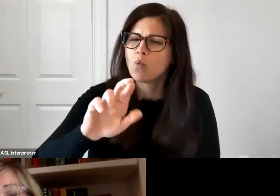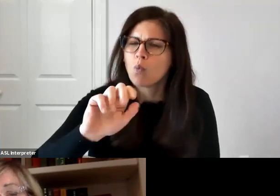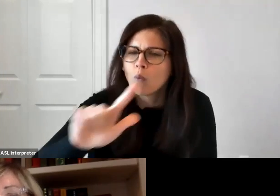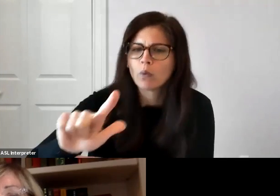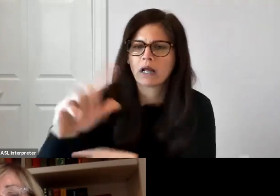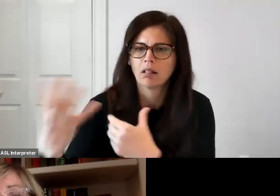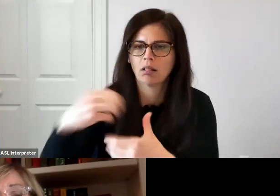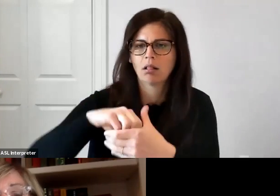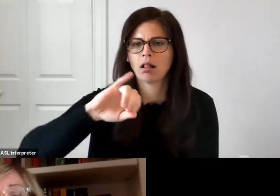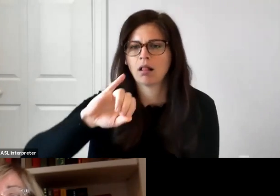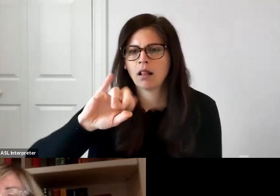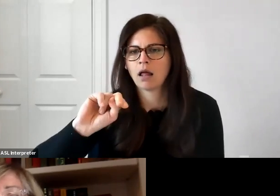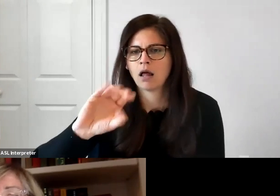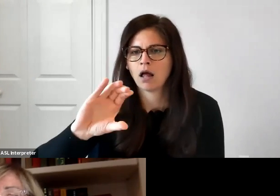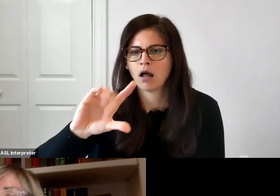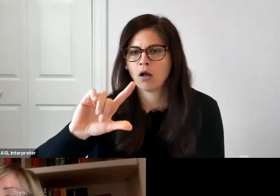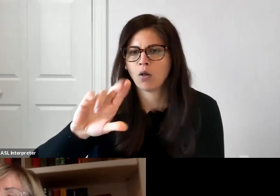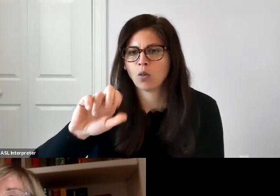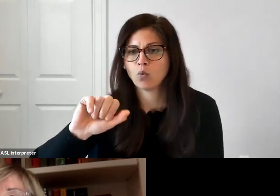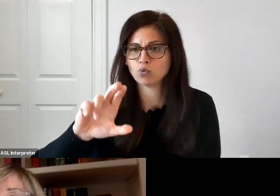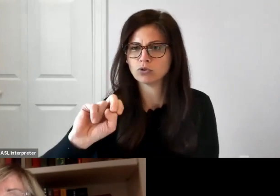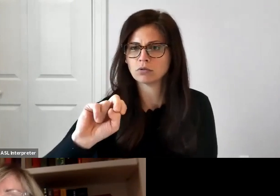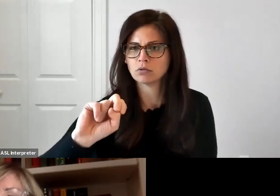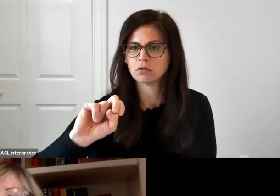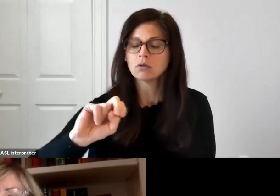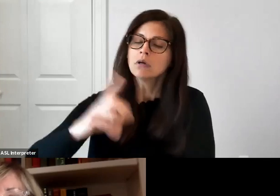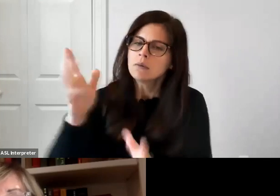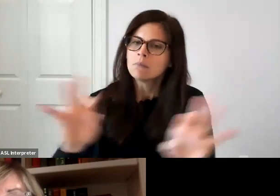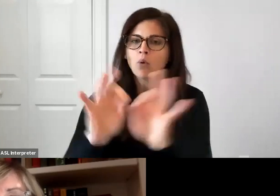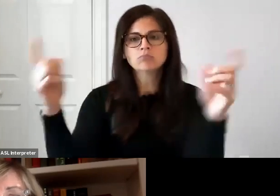It's appropriate that we celebrate those who have shown leadership, innovation,